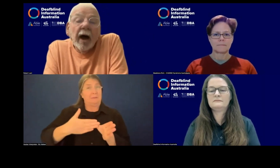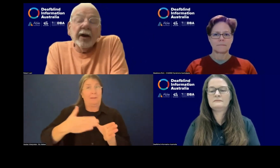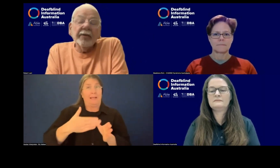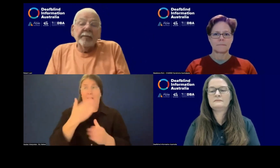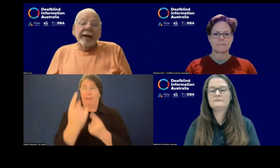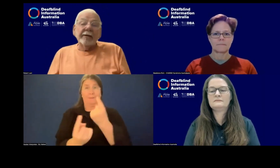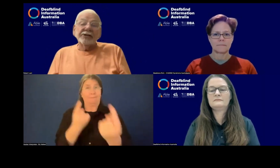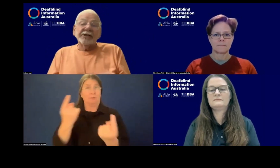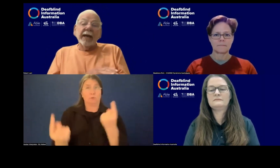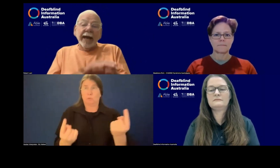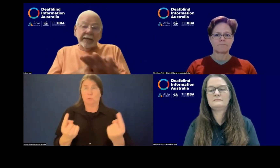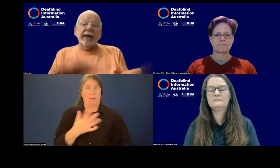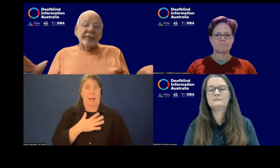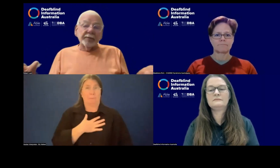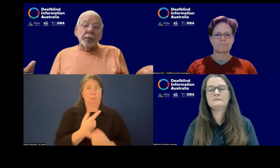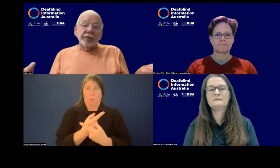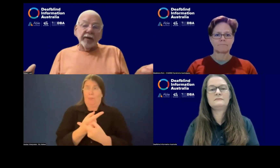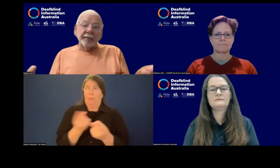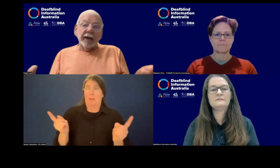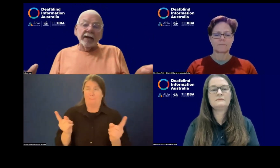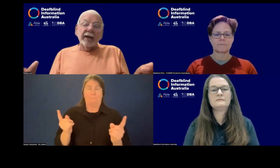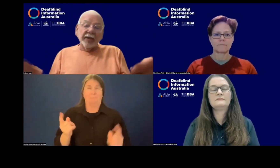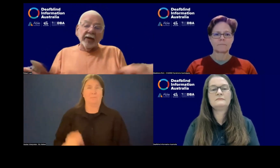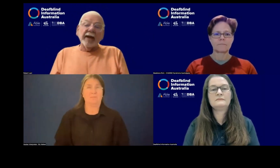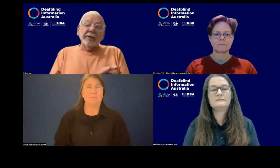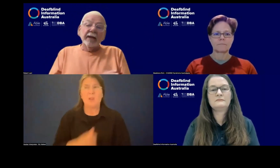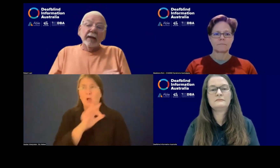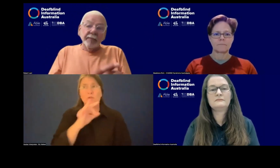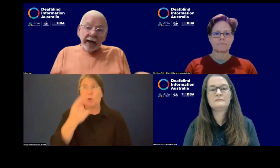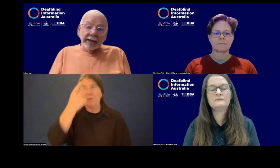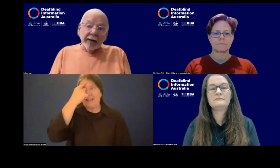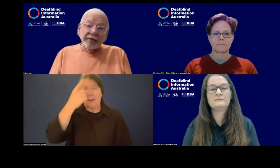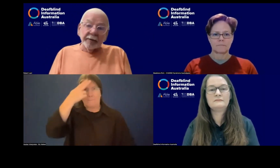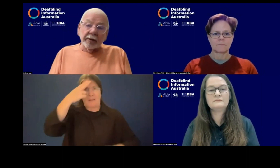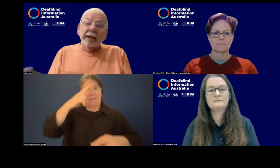I don't think parents stay uncomfortable with deafblind, I think they can be uncomfortable